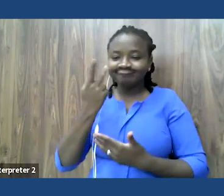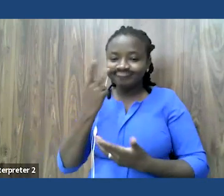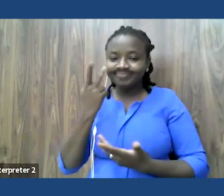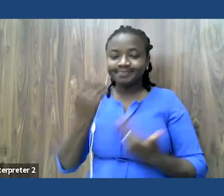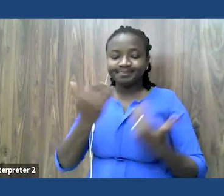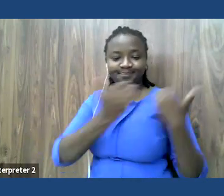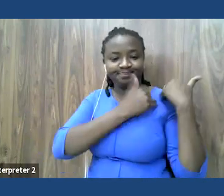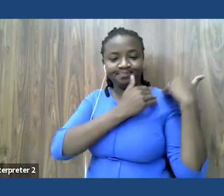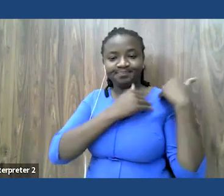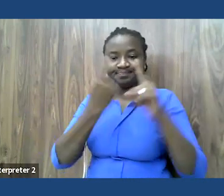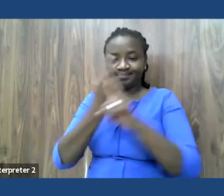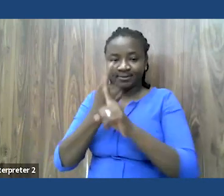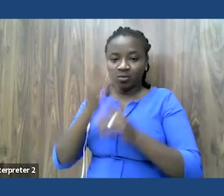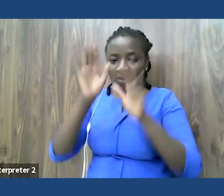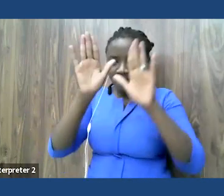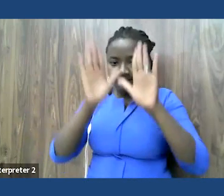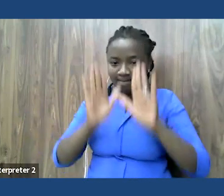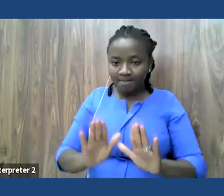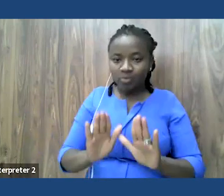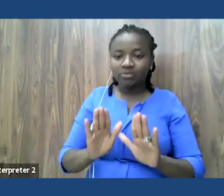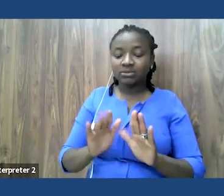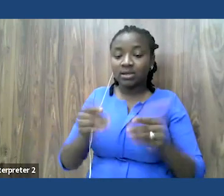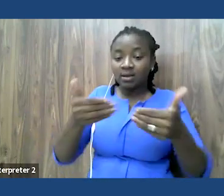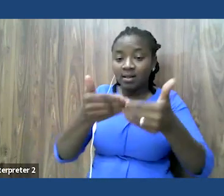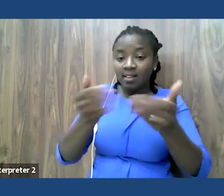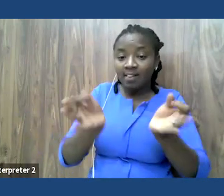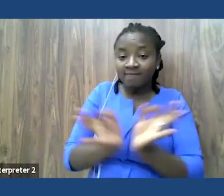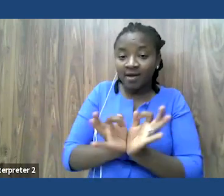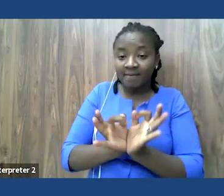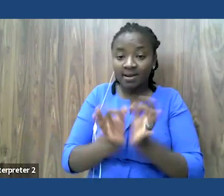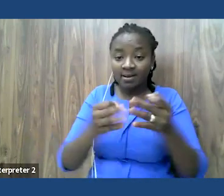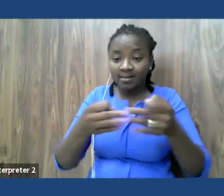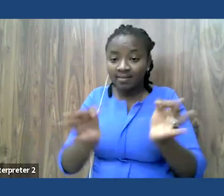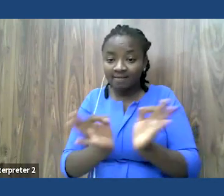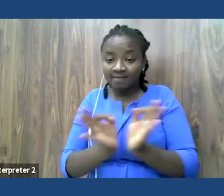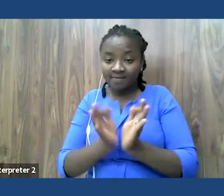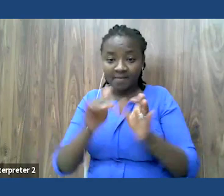is to include family members and caregivers in that design process, something we've seen